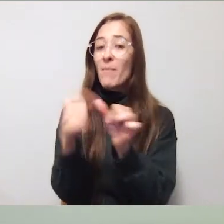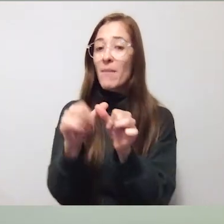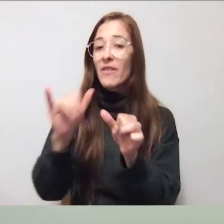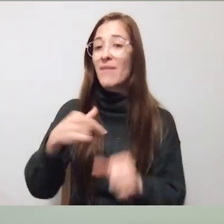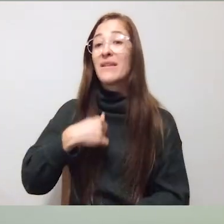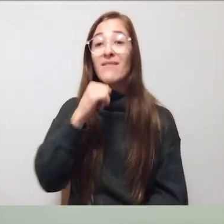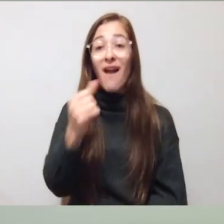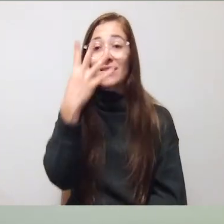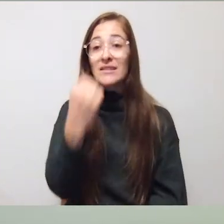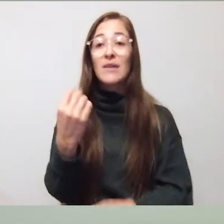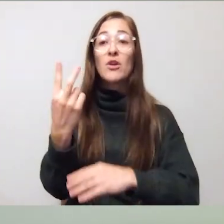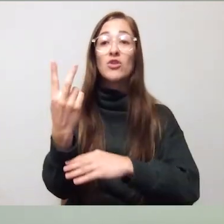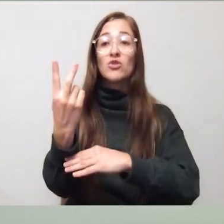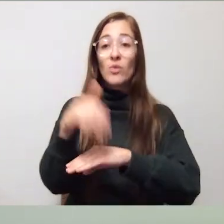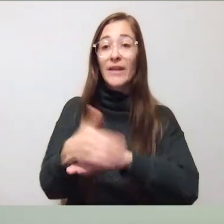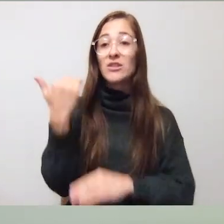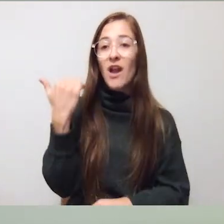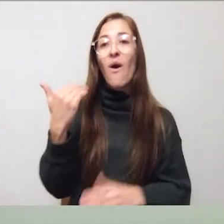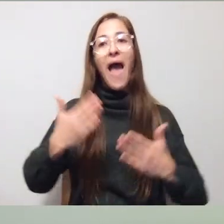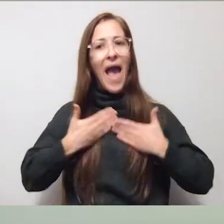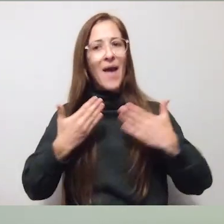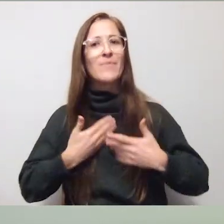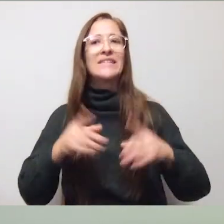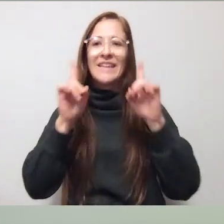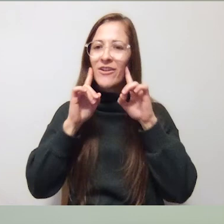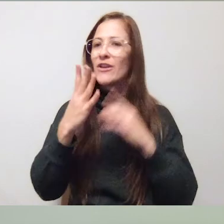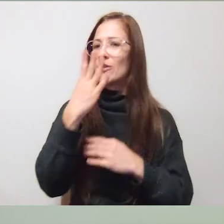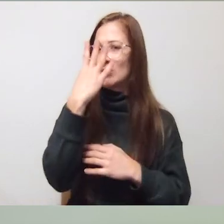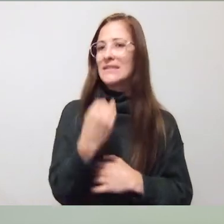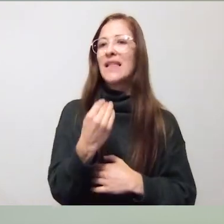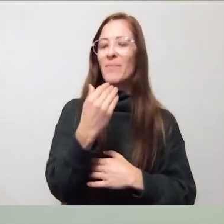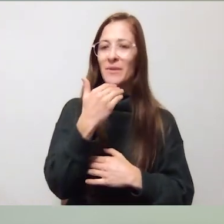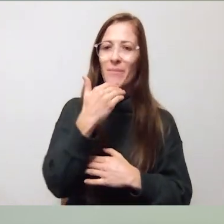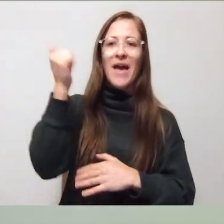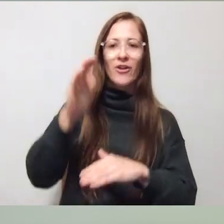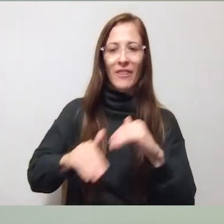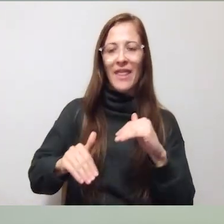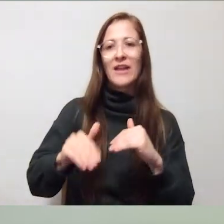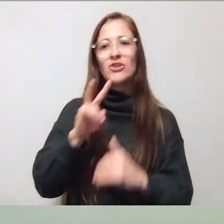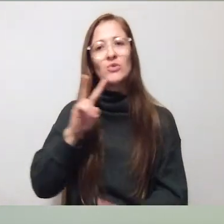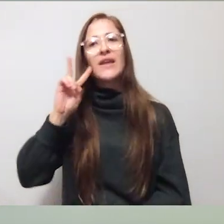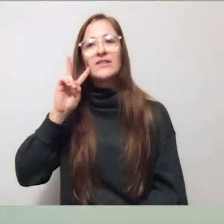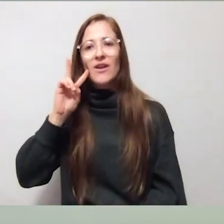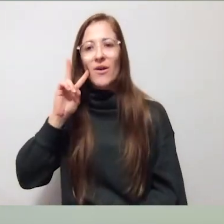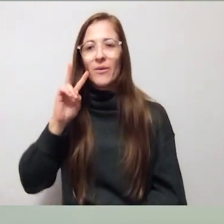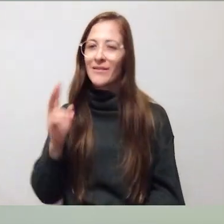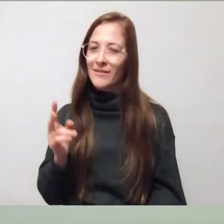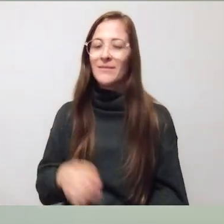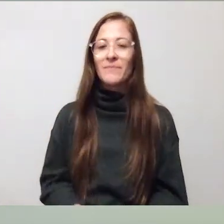And she will say to me, So happy to hear that you slept better than you did the night before last. Also, medication reminders,